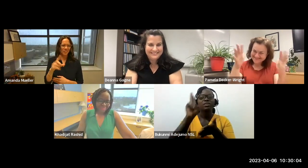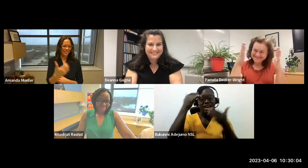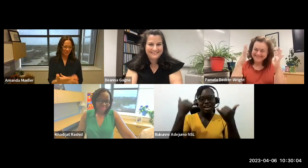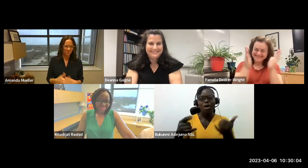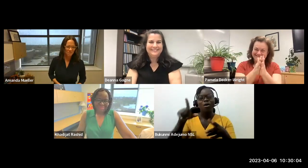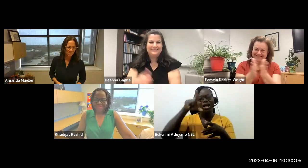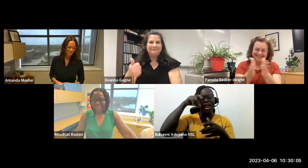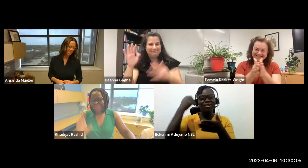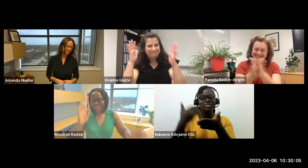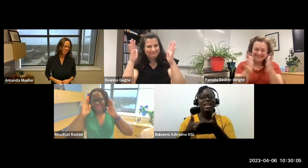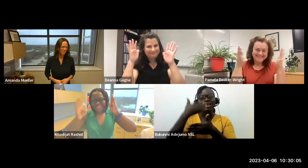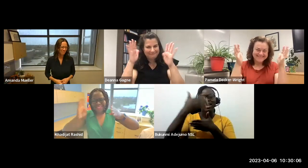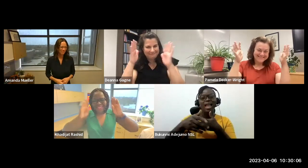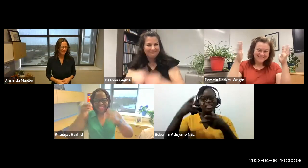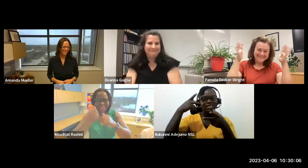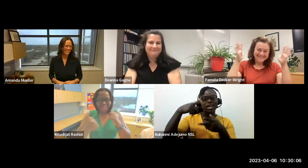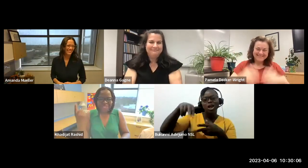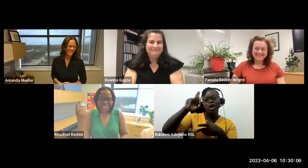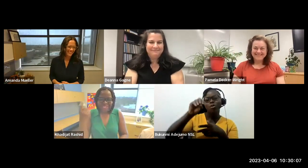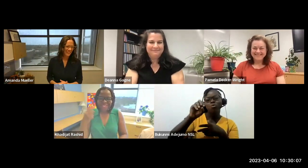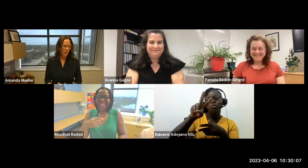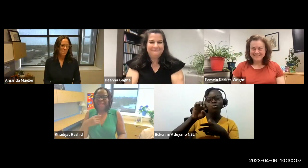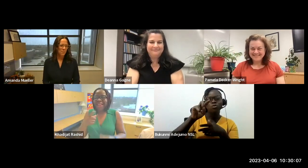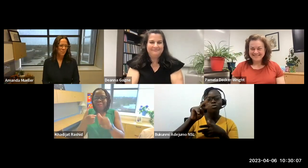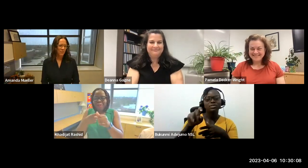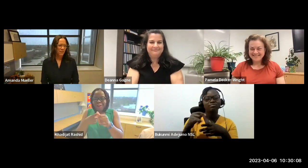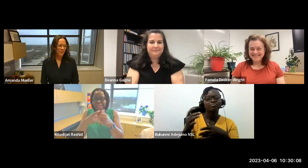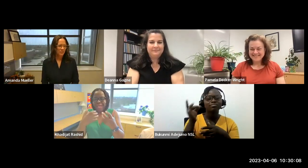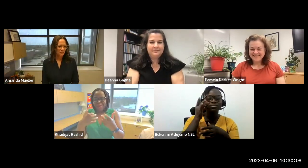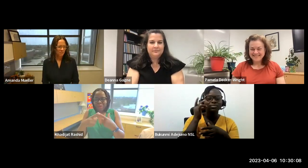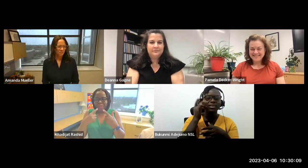Hello, everyone.